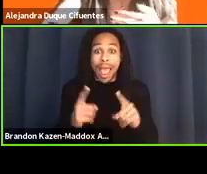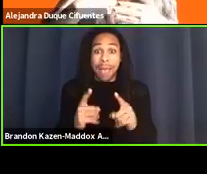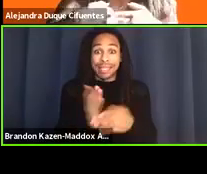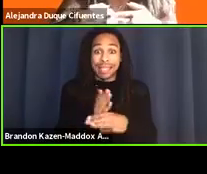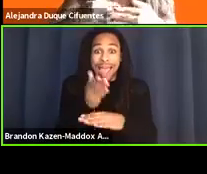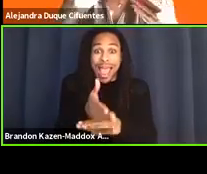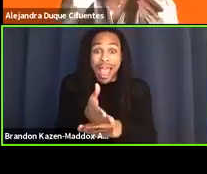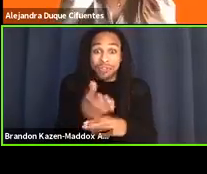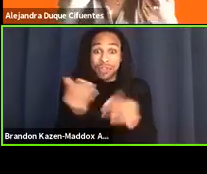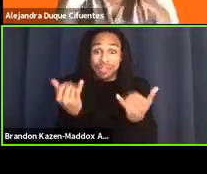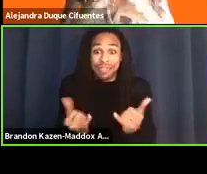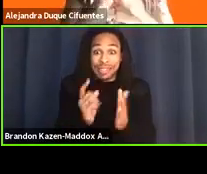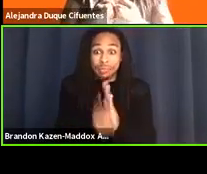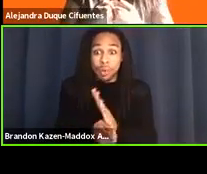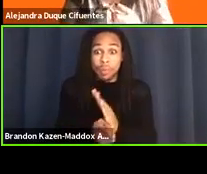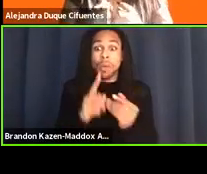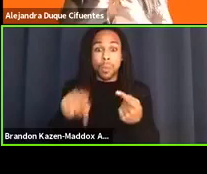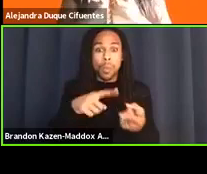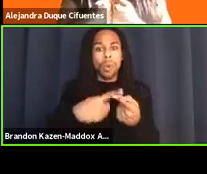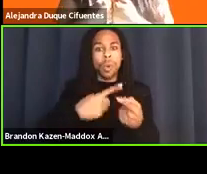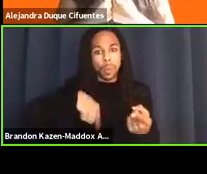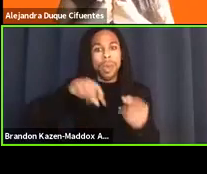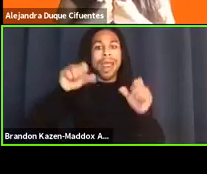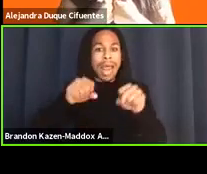going to a dance class was not possible for me.